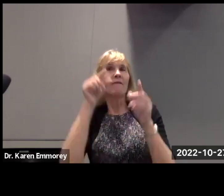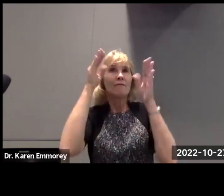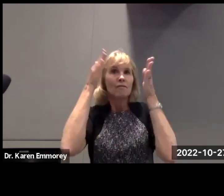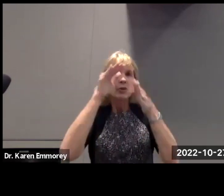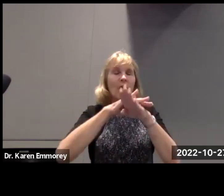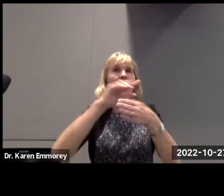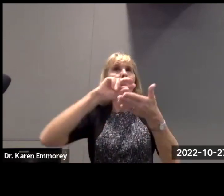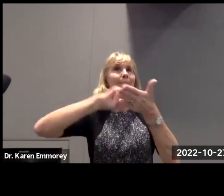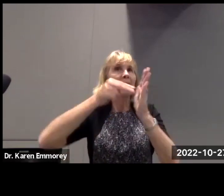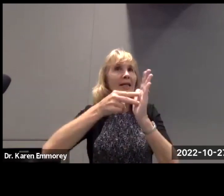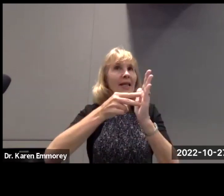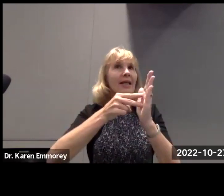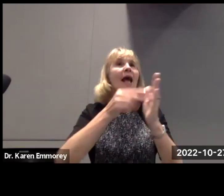There is some evidence for that,